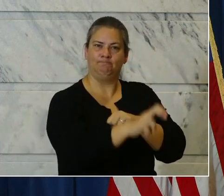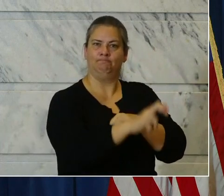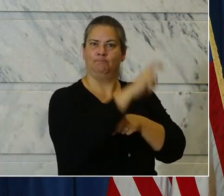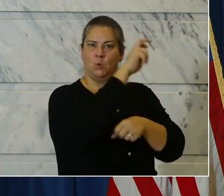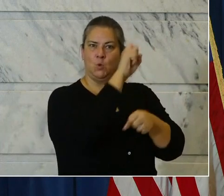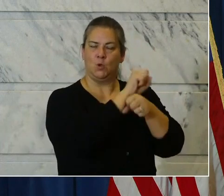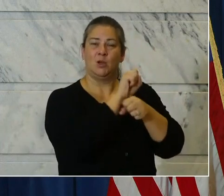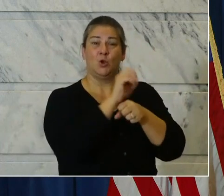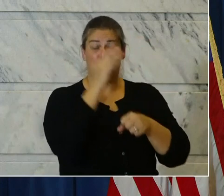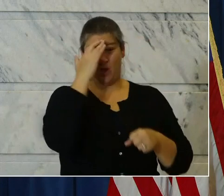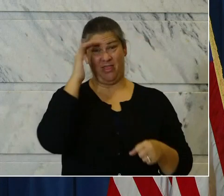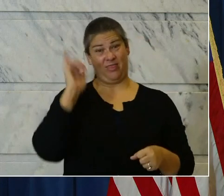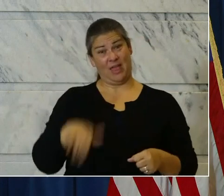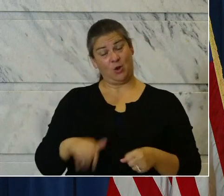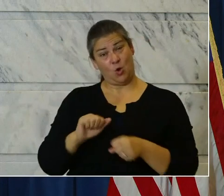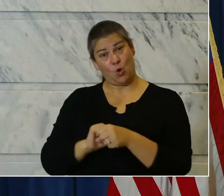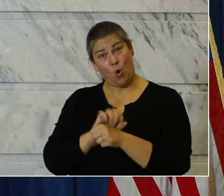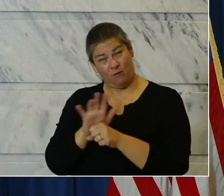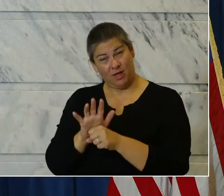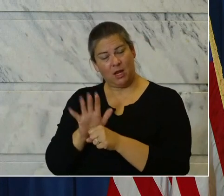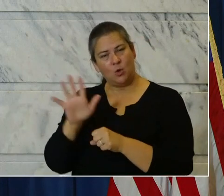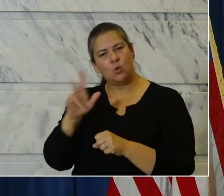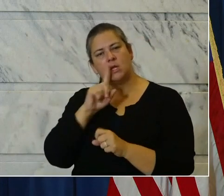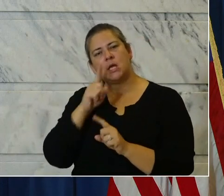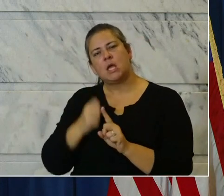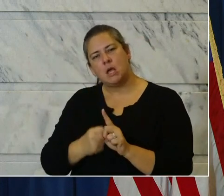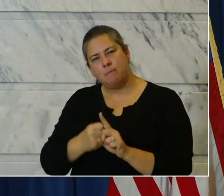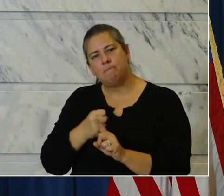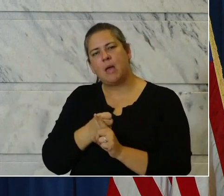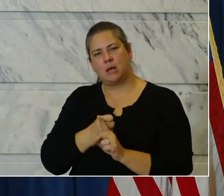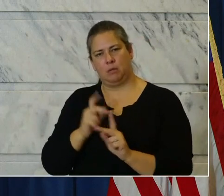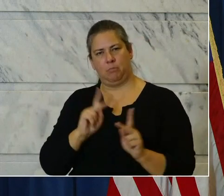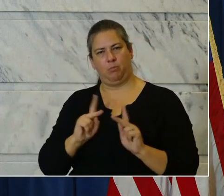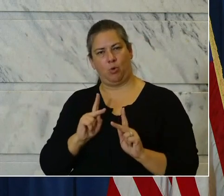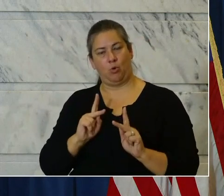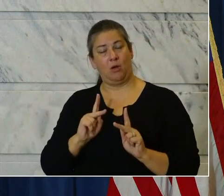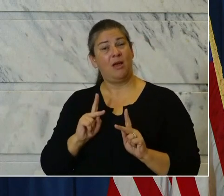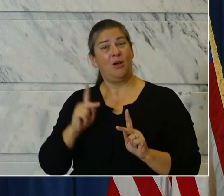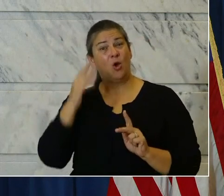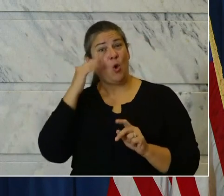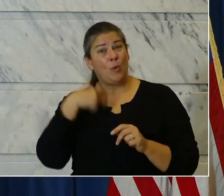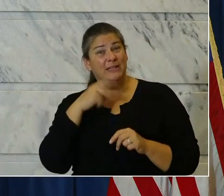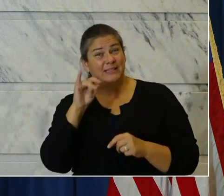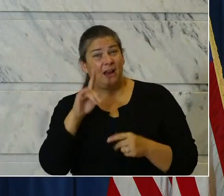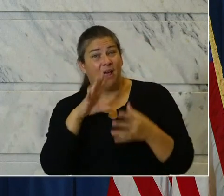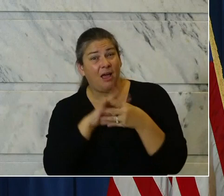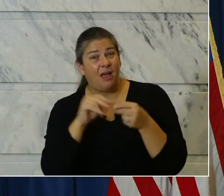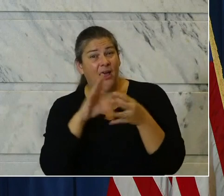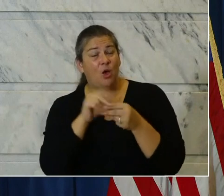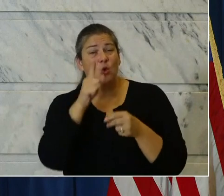THIS DISEASE THOUGH CLEARLY IT IT IMPACTS PEOPLE WE'VE ANNOUNCED A LOT OF ADDITIONAL